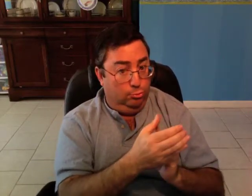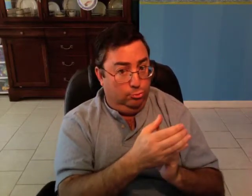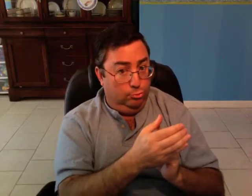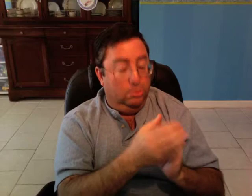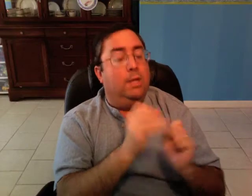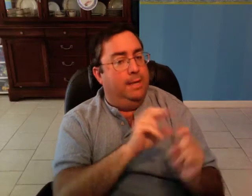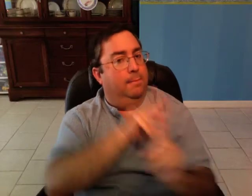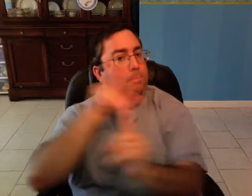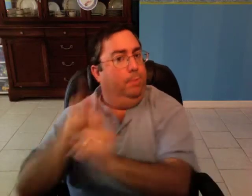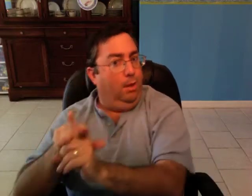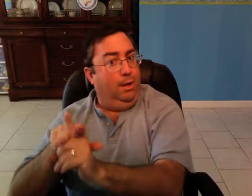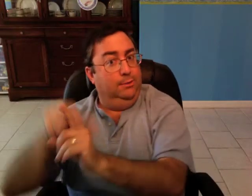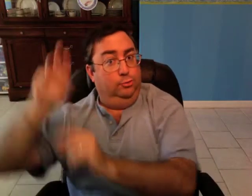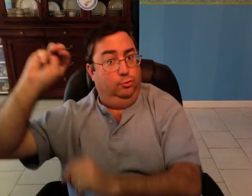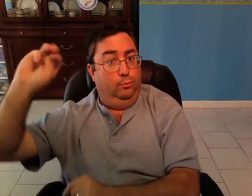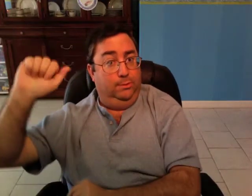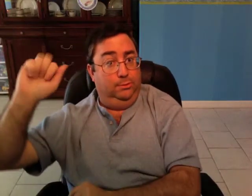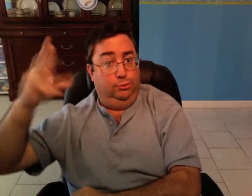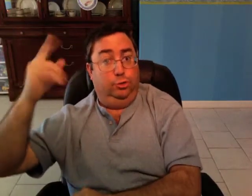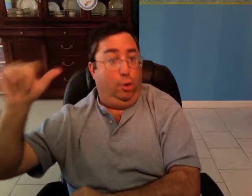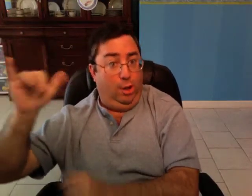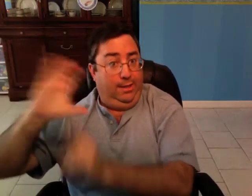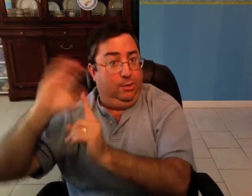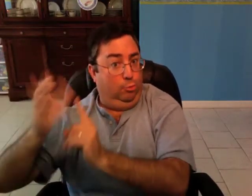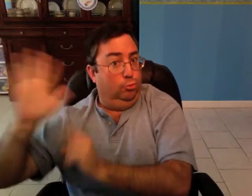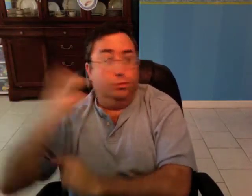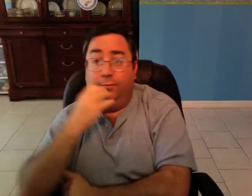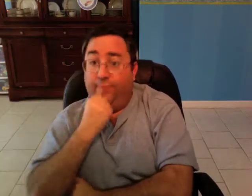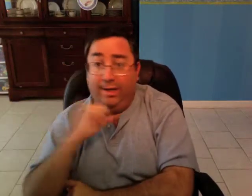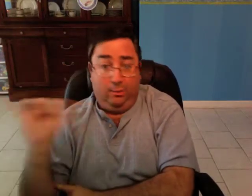it can apply to the majority culture's values as well.